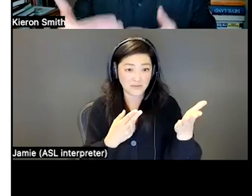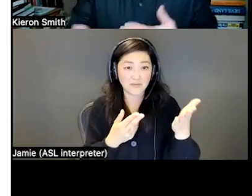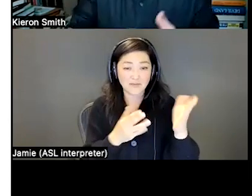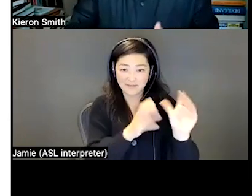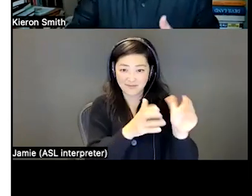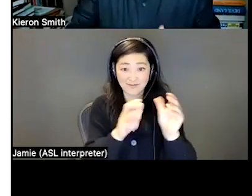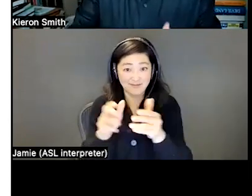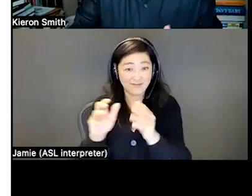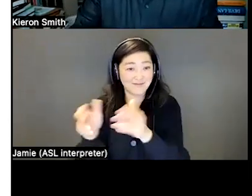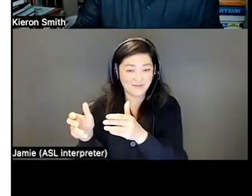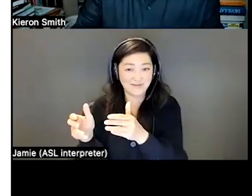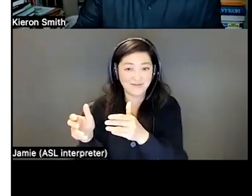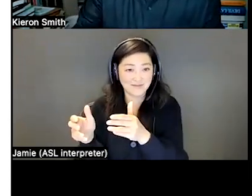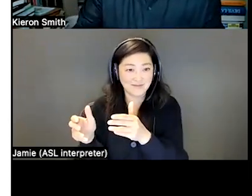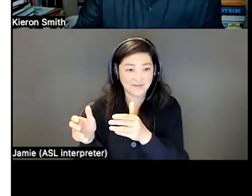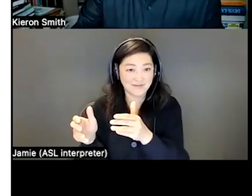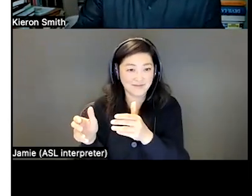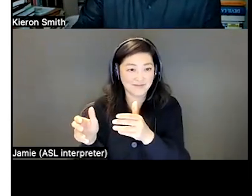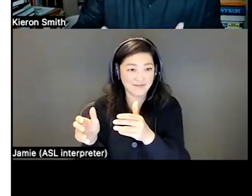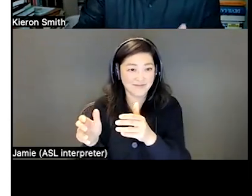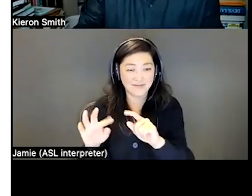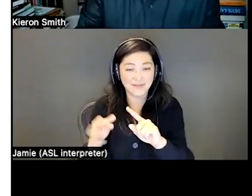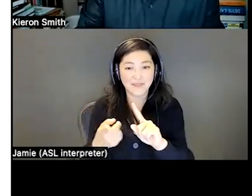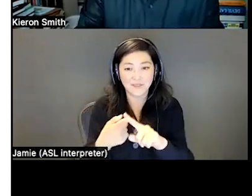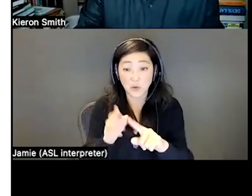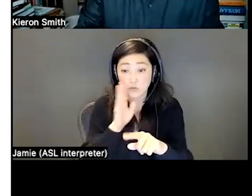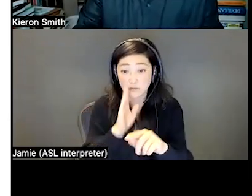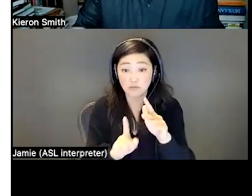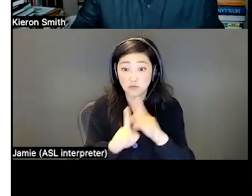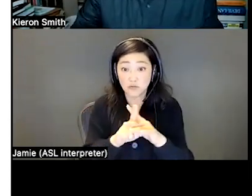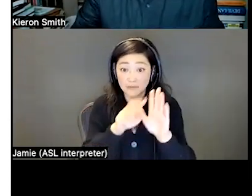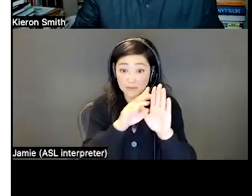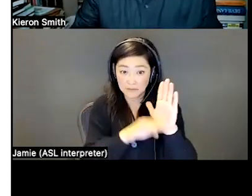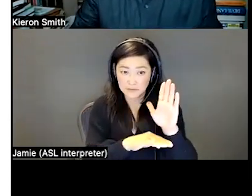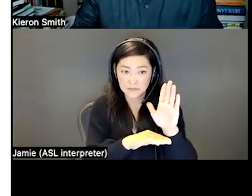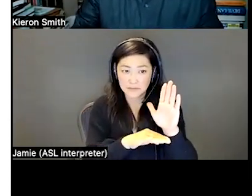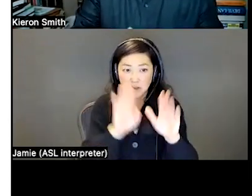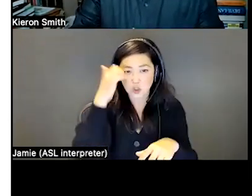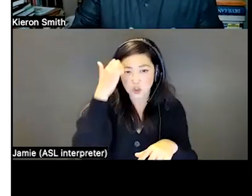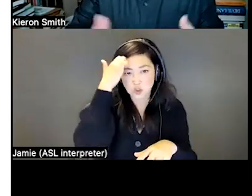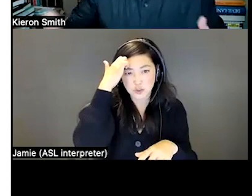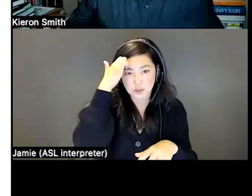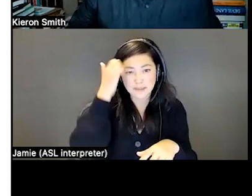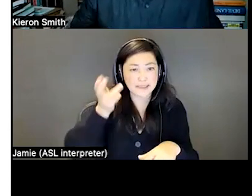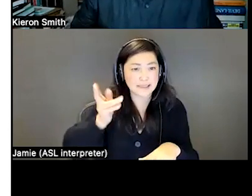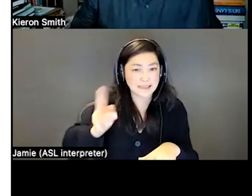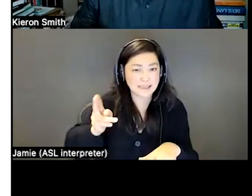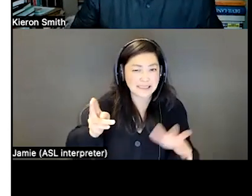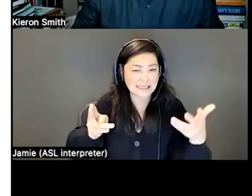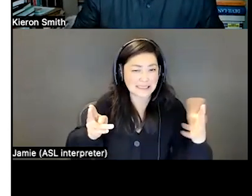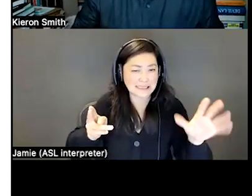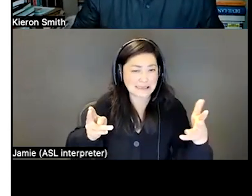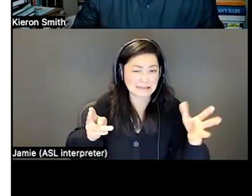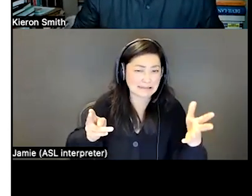the first one on the list, basically, so European history. Not great. That's a very large bucket.